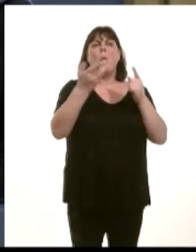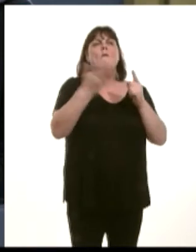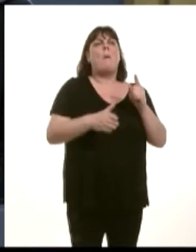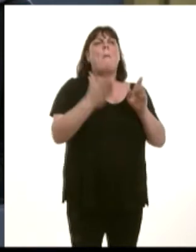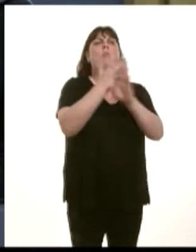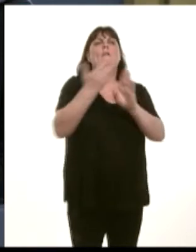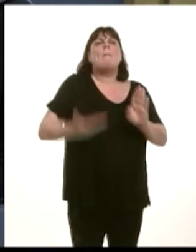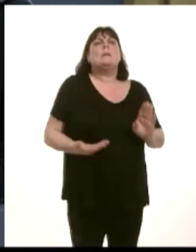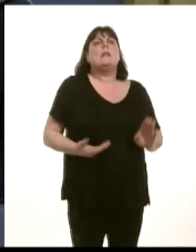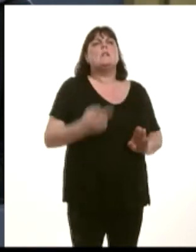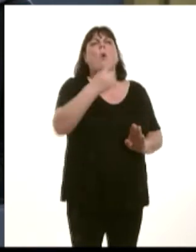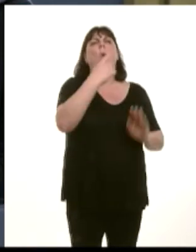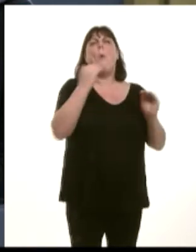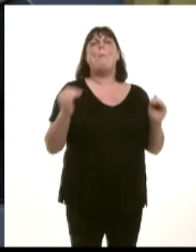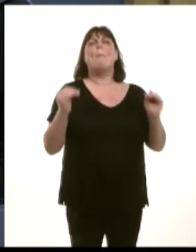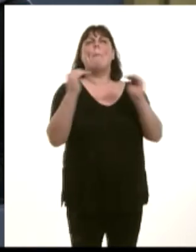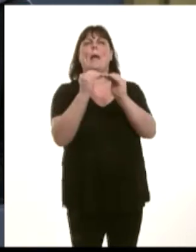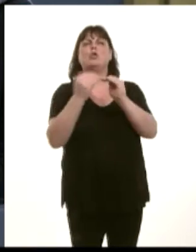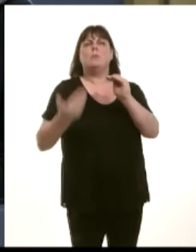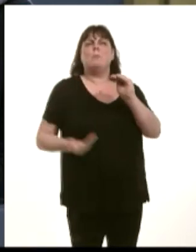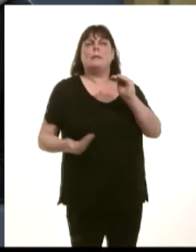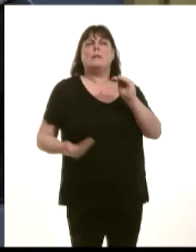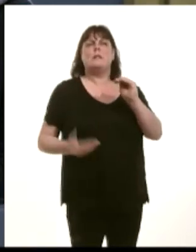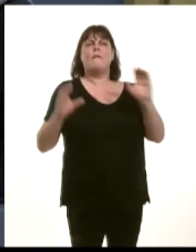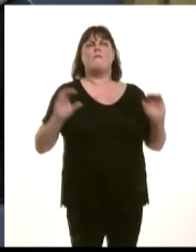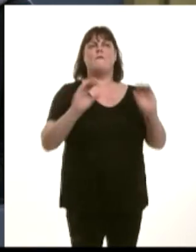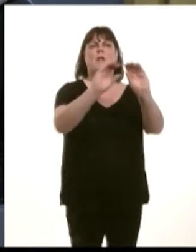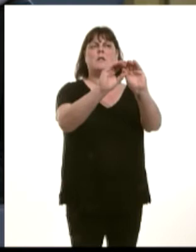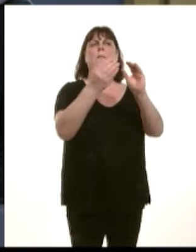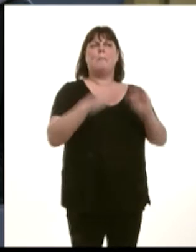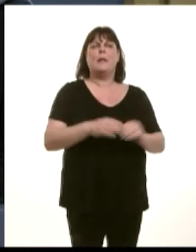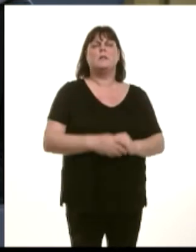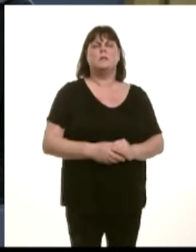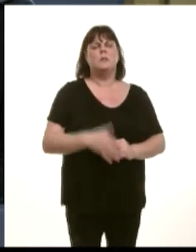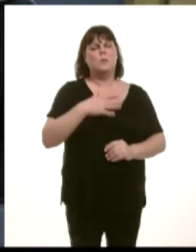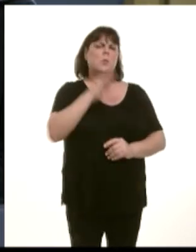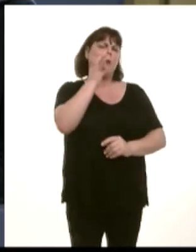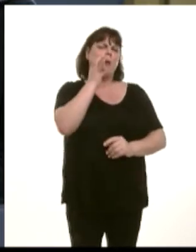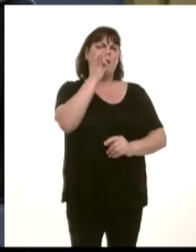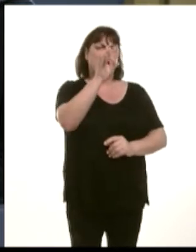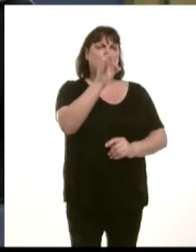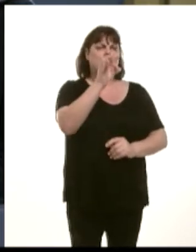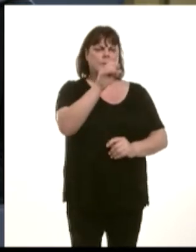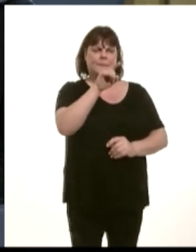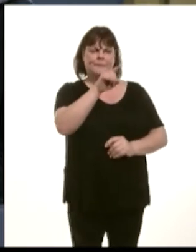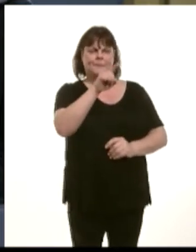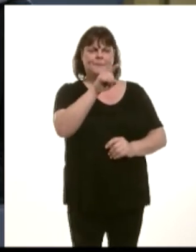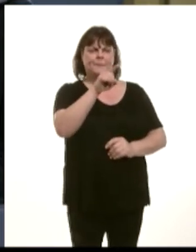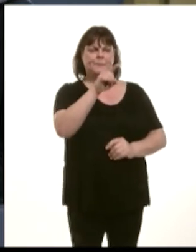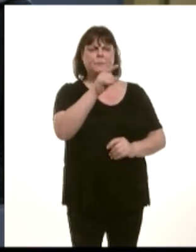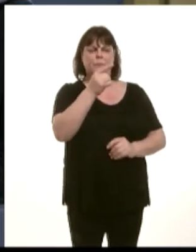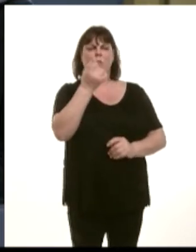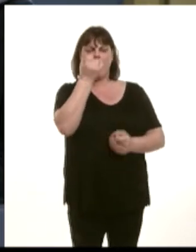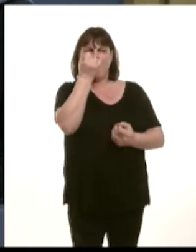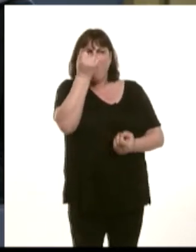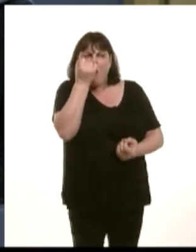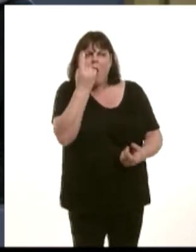or at least matched by private funds, and I would ask that you consider the impact on